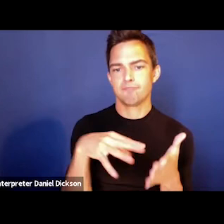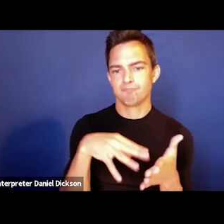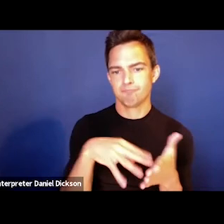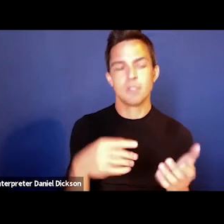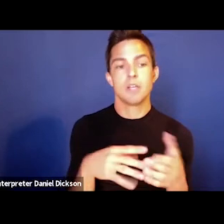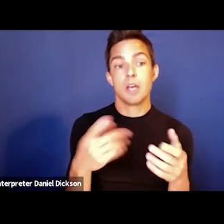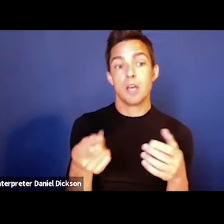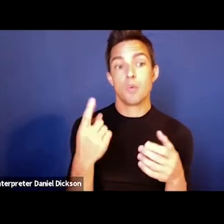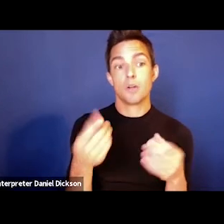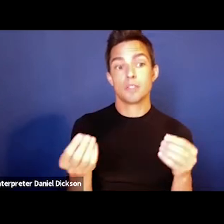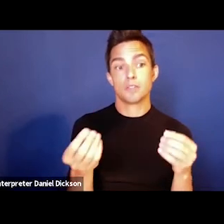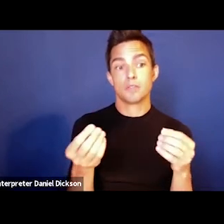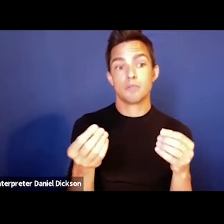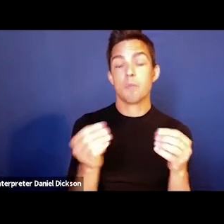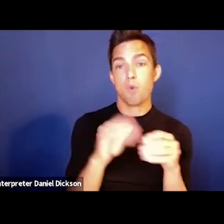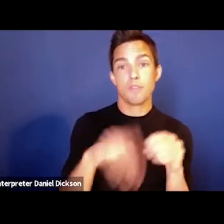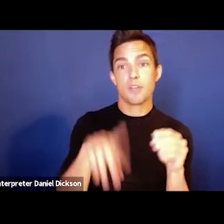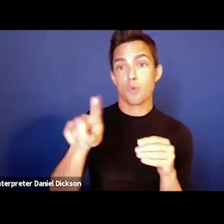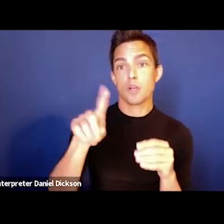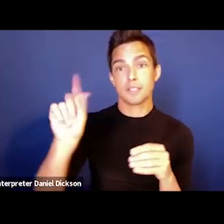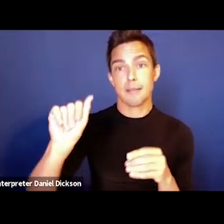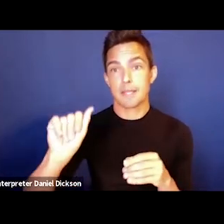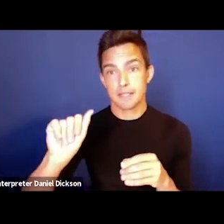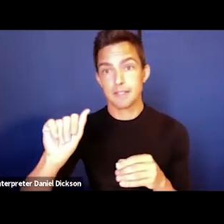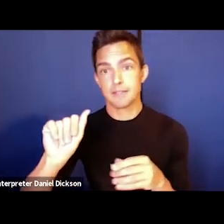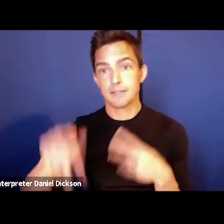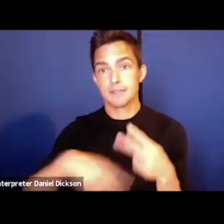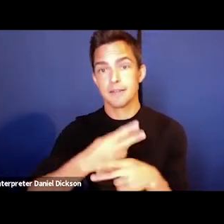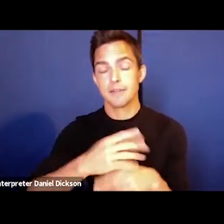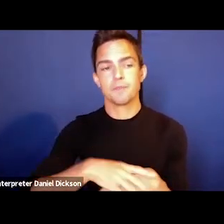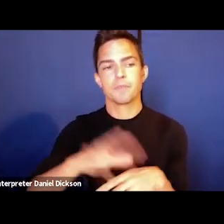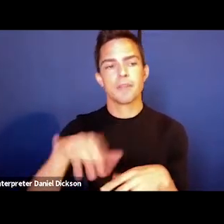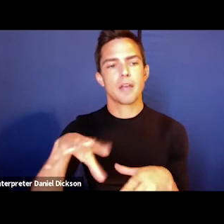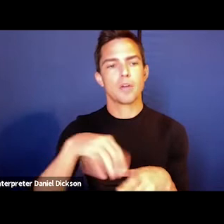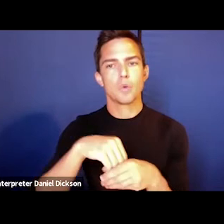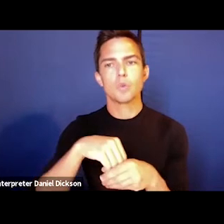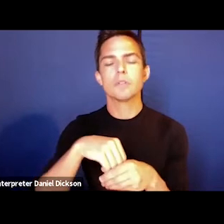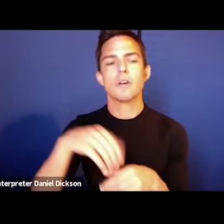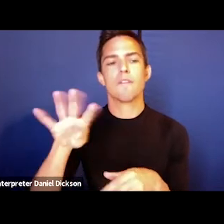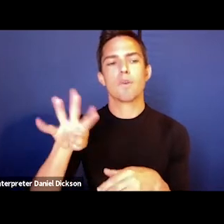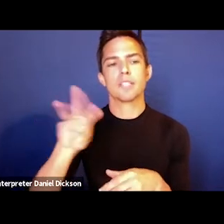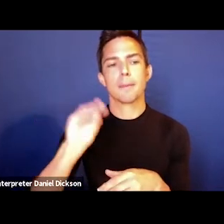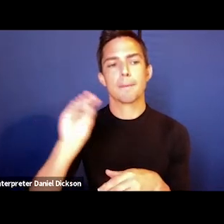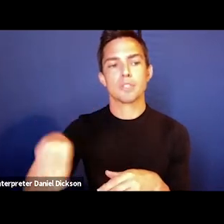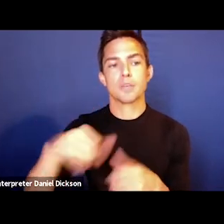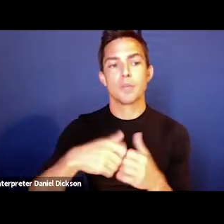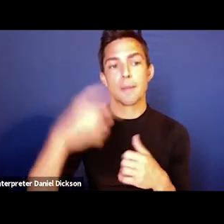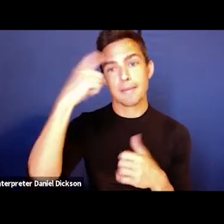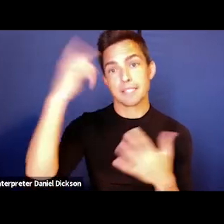one disability and one disability type so this included 46 with mental illness or psychiatric